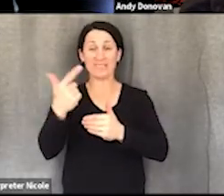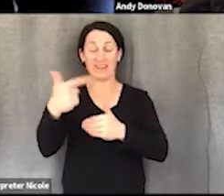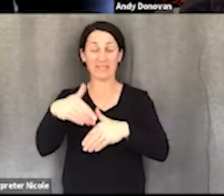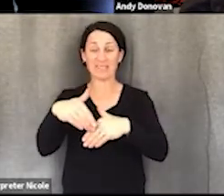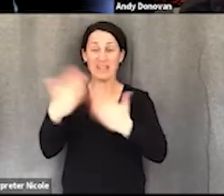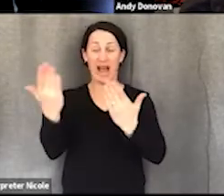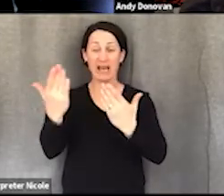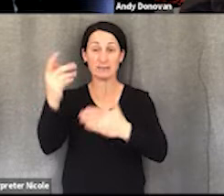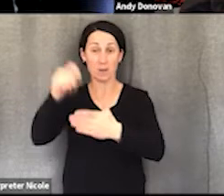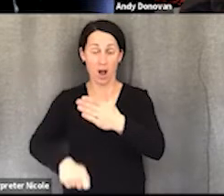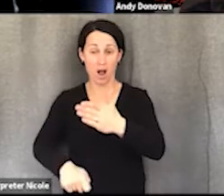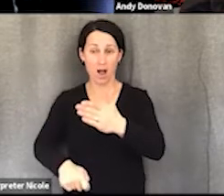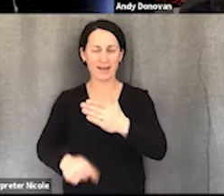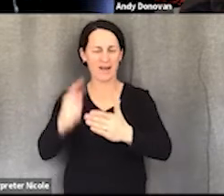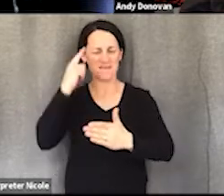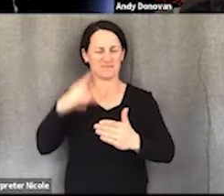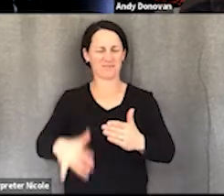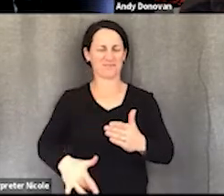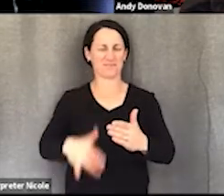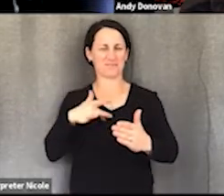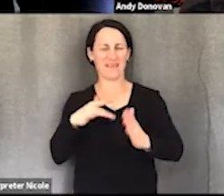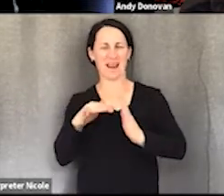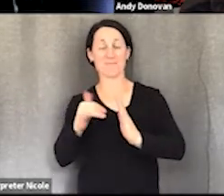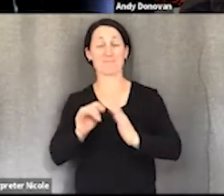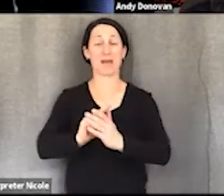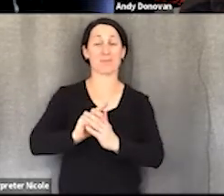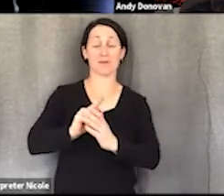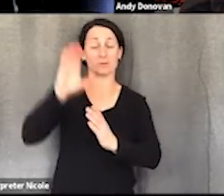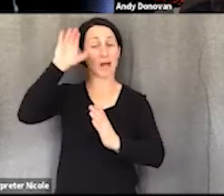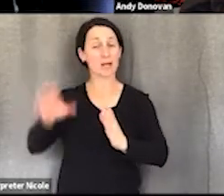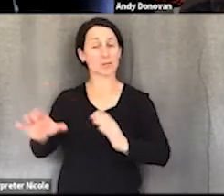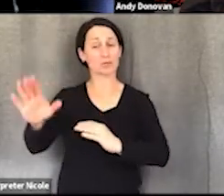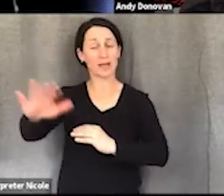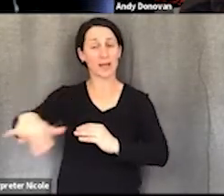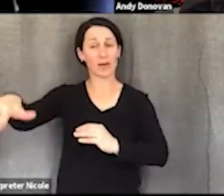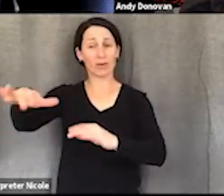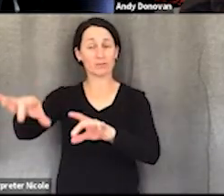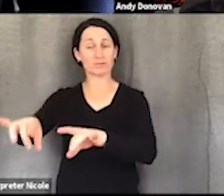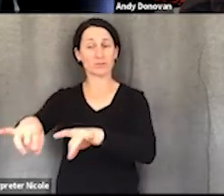That would be, I suspect, those in regional areas who aren't currently in lockdown.